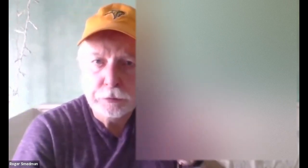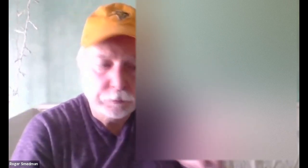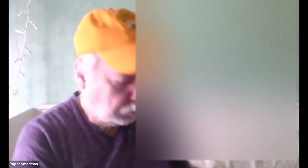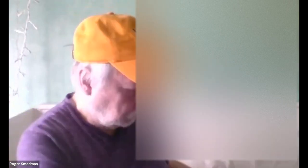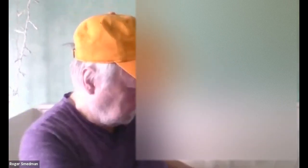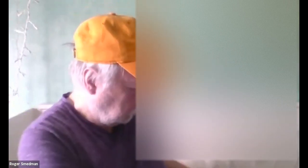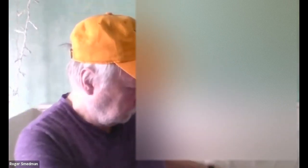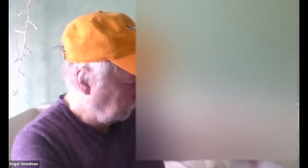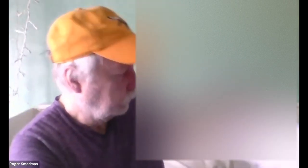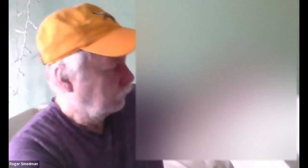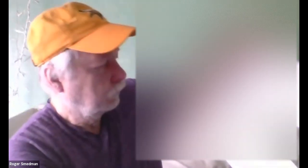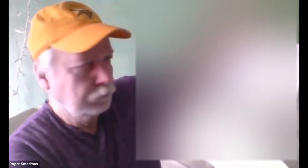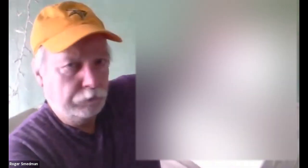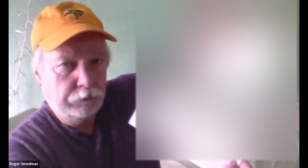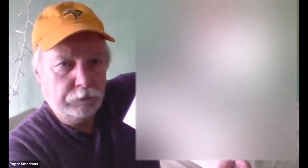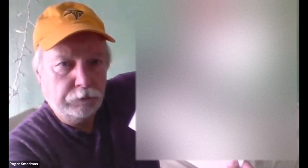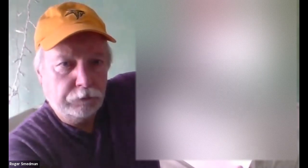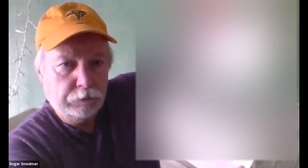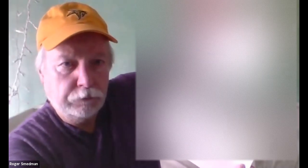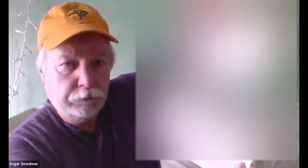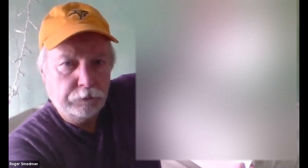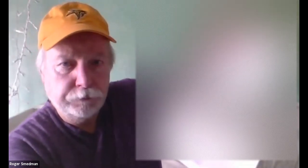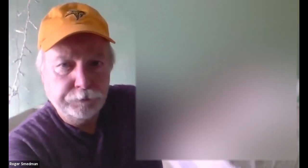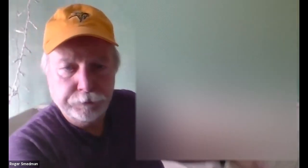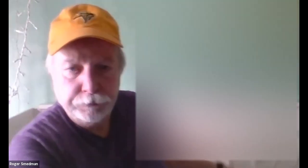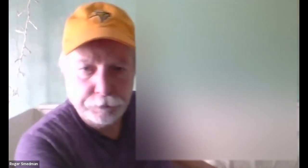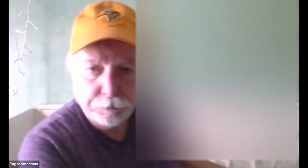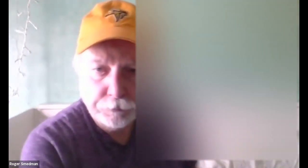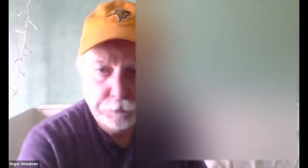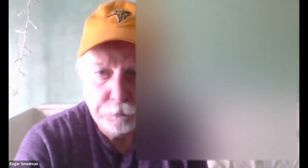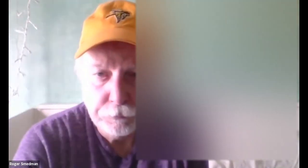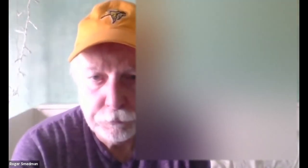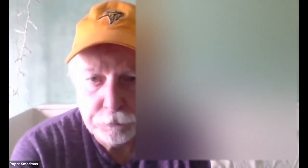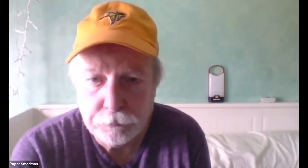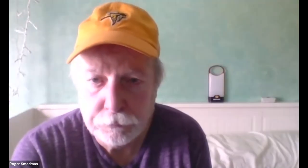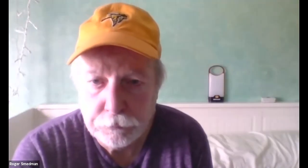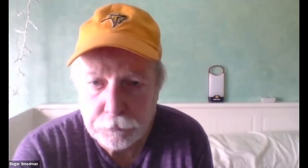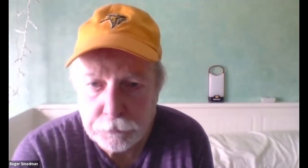Roger: So I have these two forms. So I should only have one, right? Because I